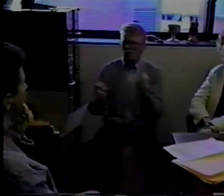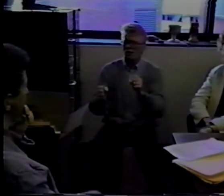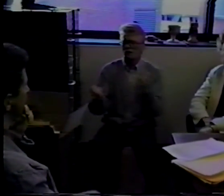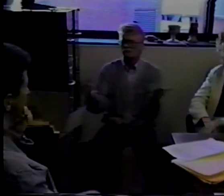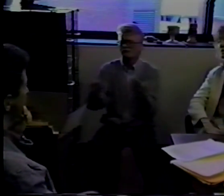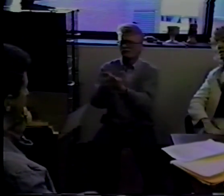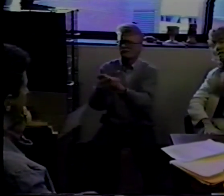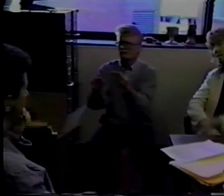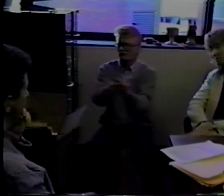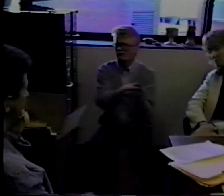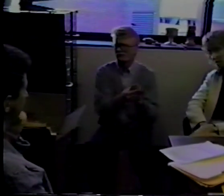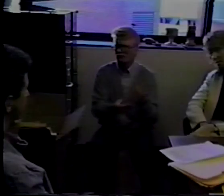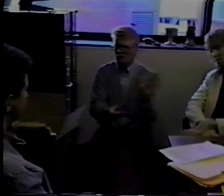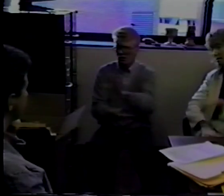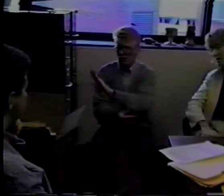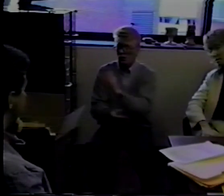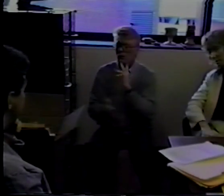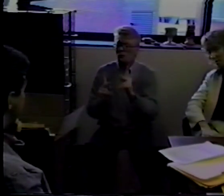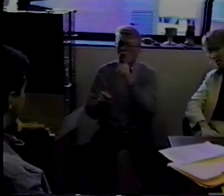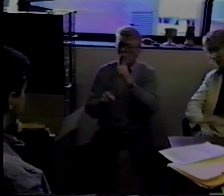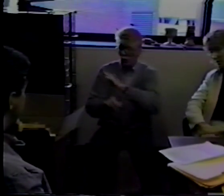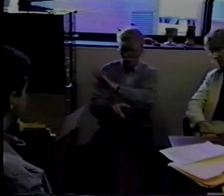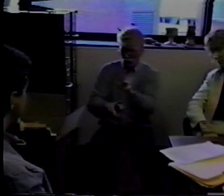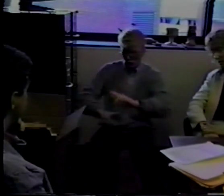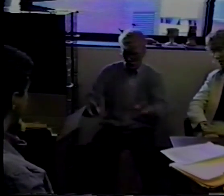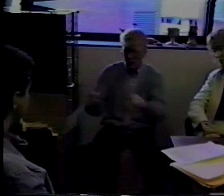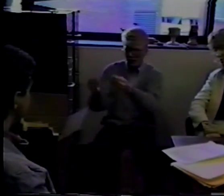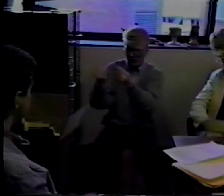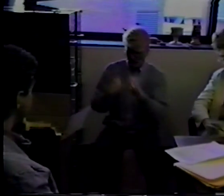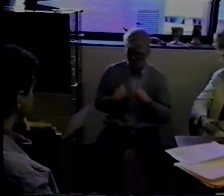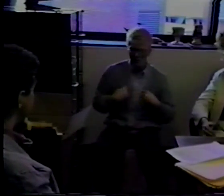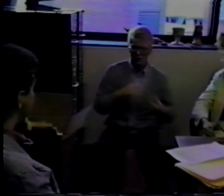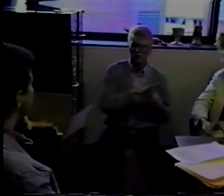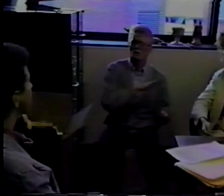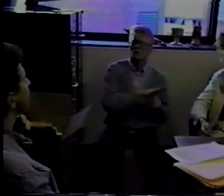Because everybody that has it all ready today I'll get a copy, then anyone who didn't happen today